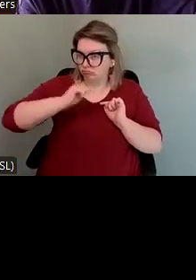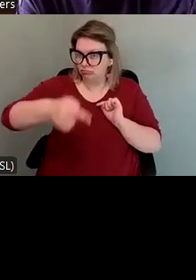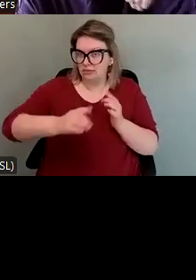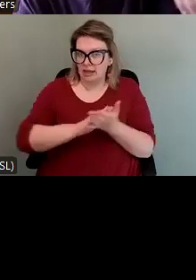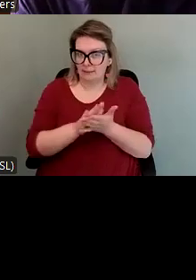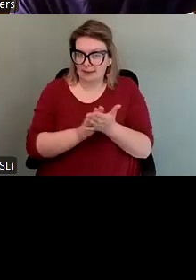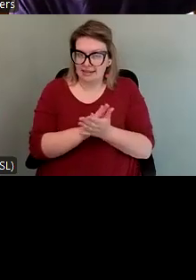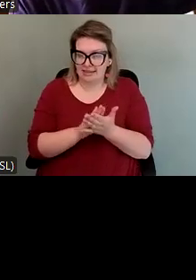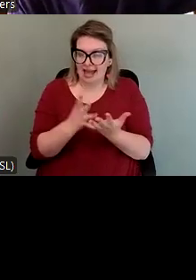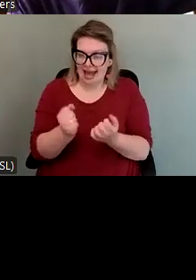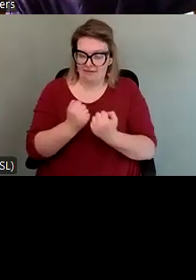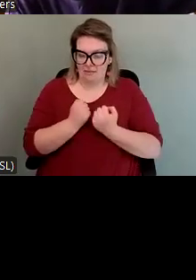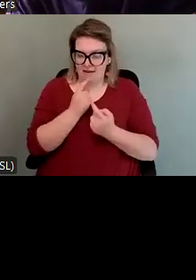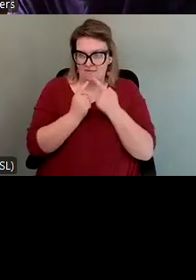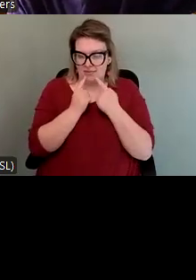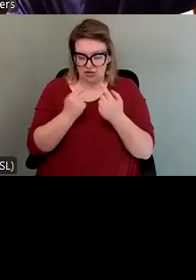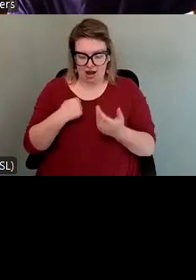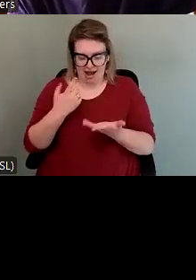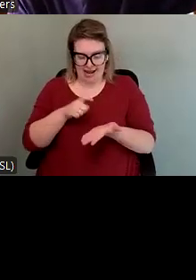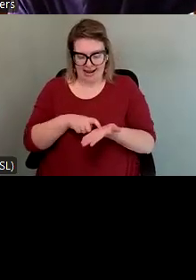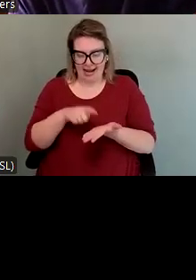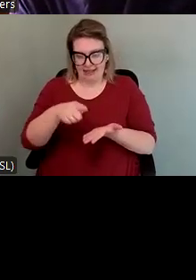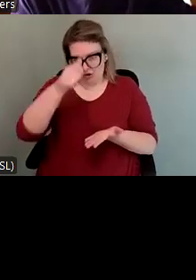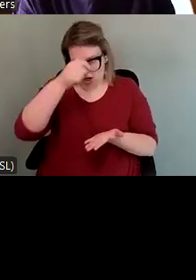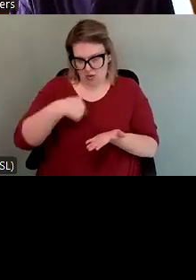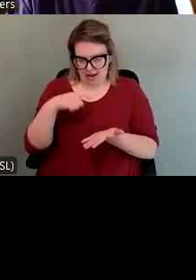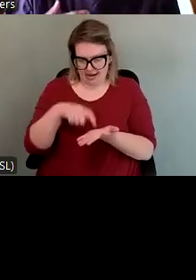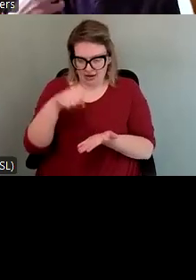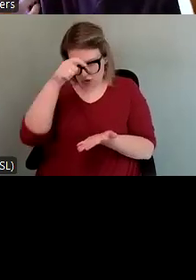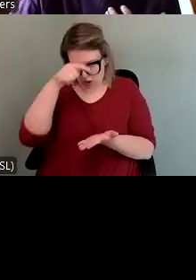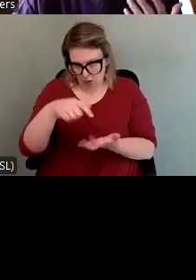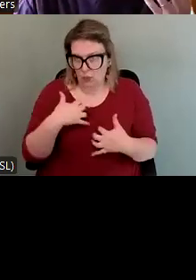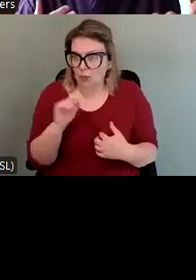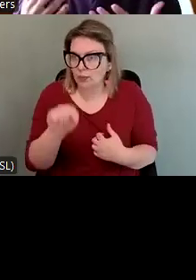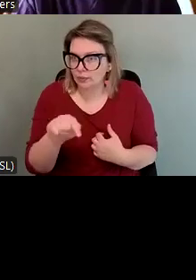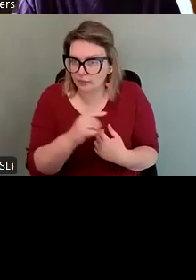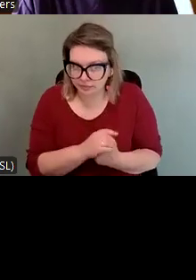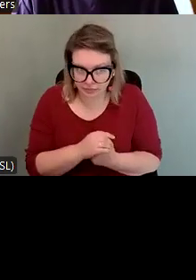That's just routing that information back to the TikTok server. As the person moves through the website,